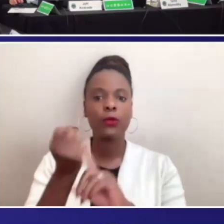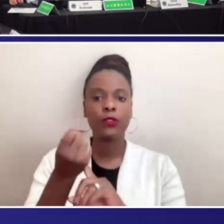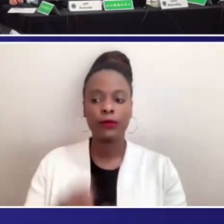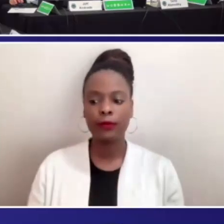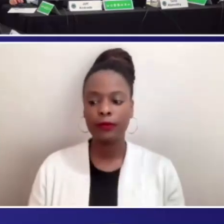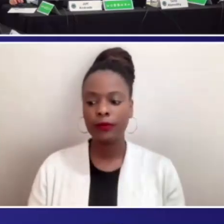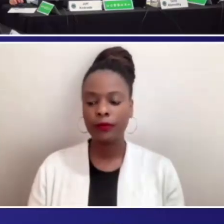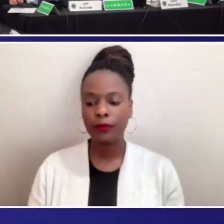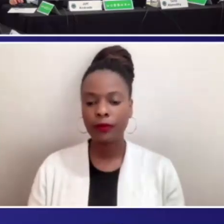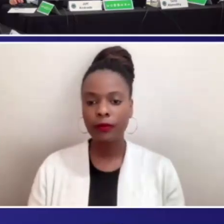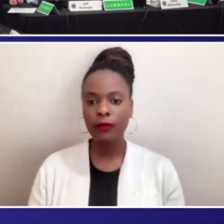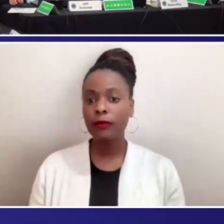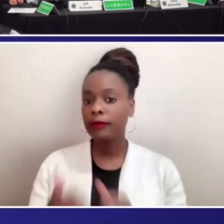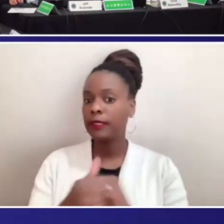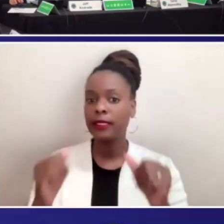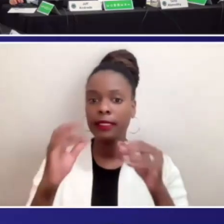If we have either comments or pulse check, please.